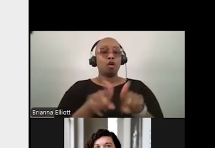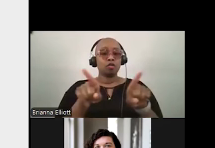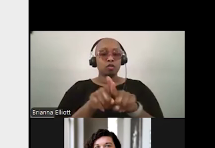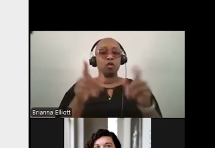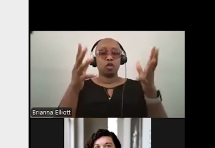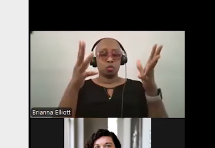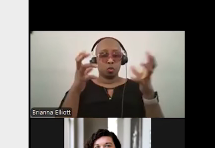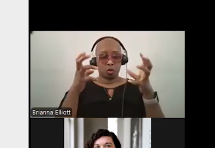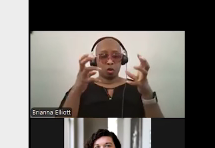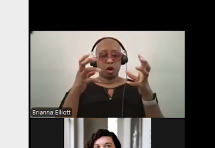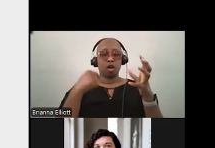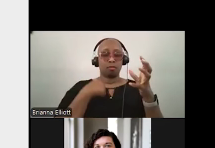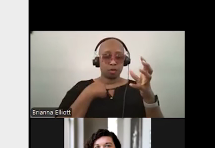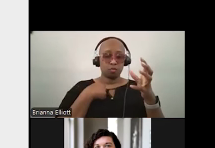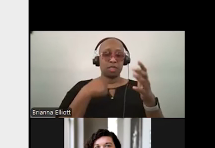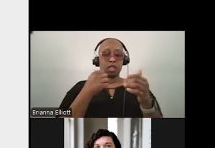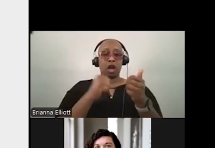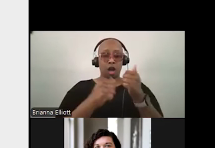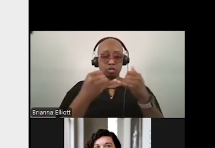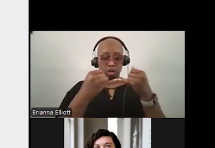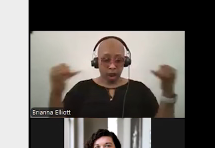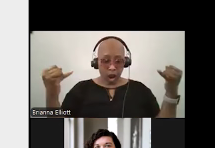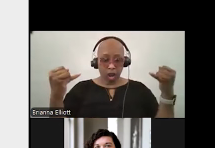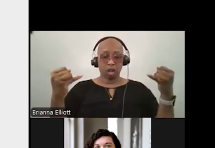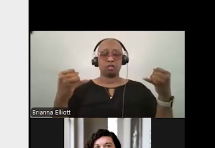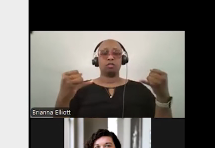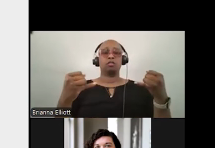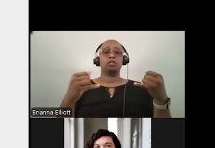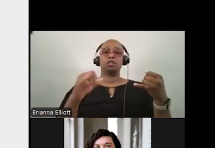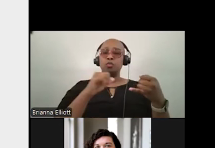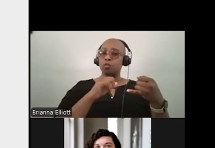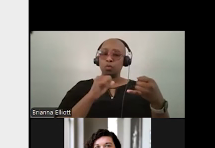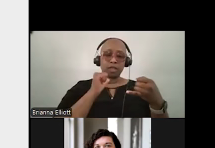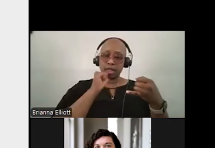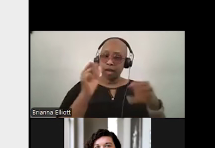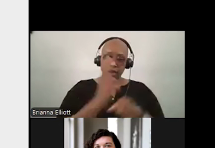just color. Right? We're never going to use color as our only single indication of something. And we